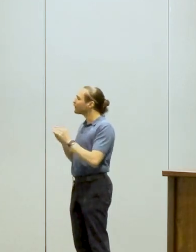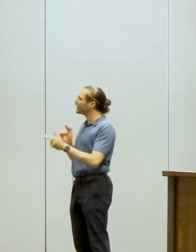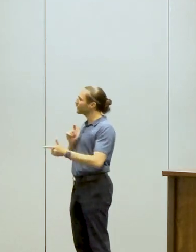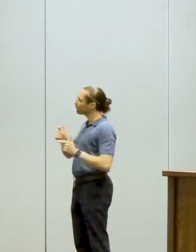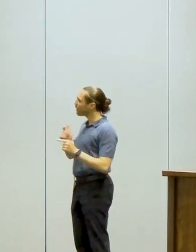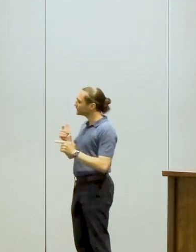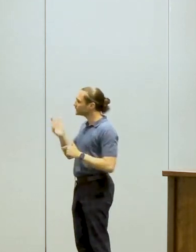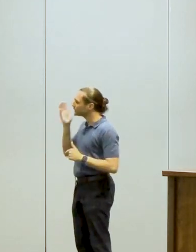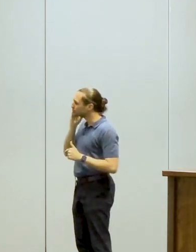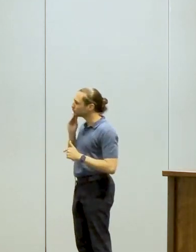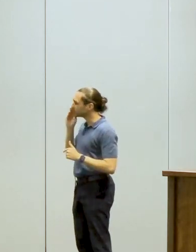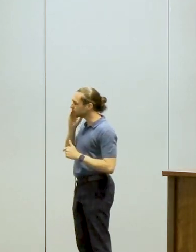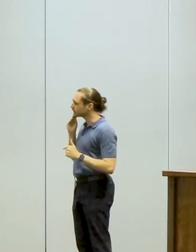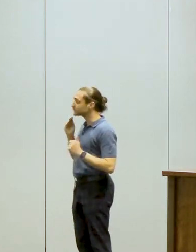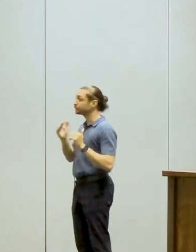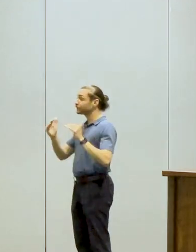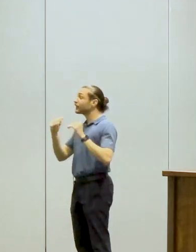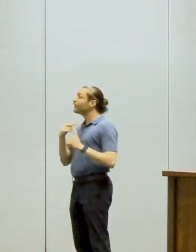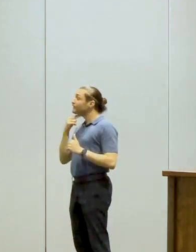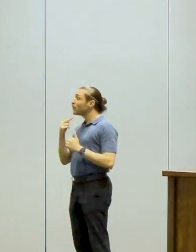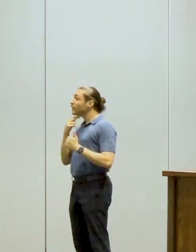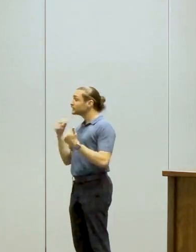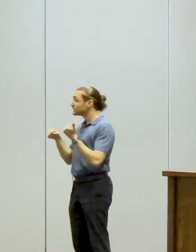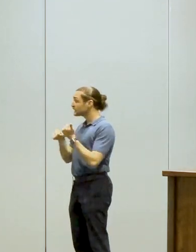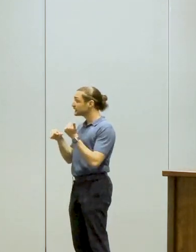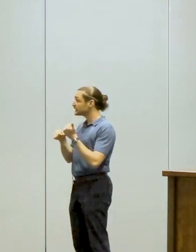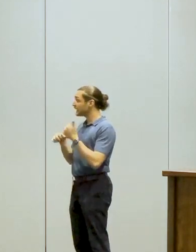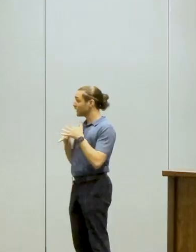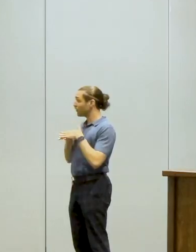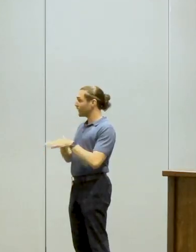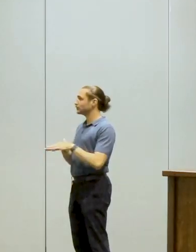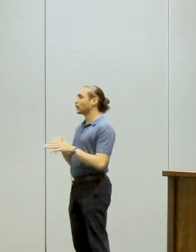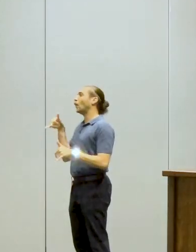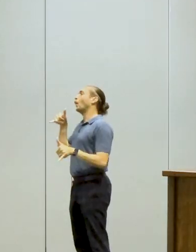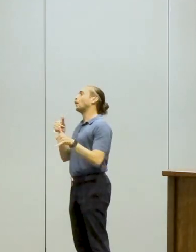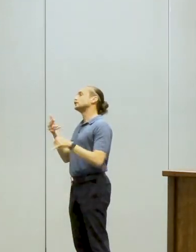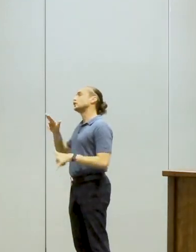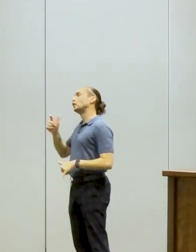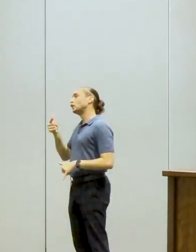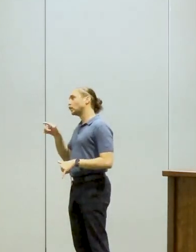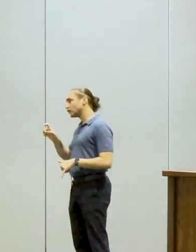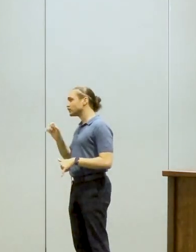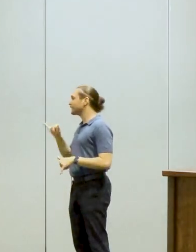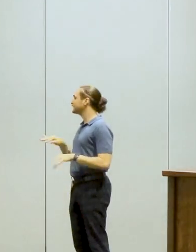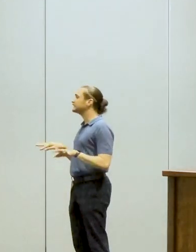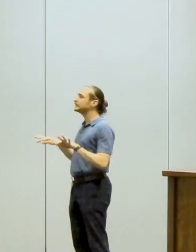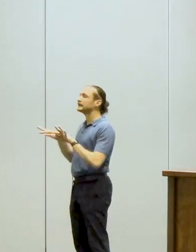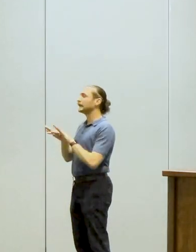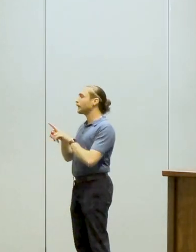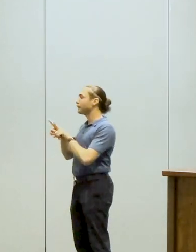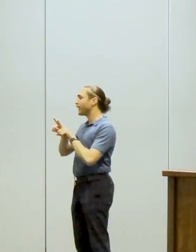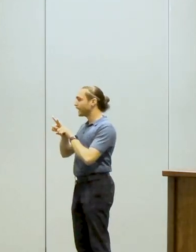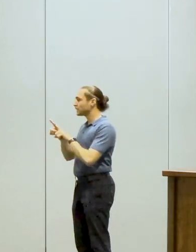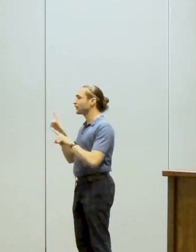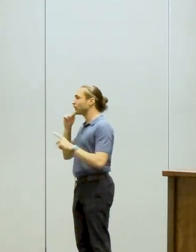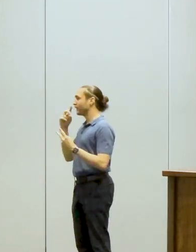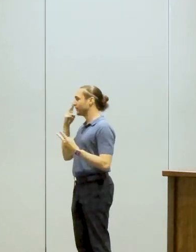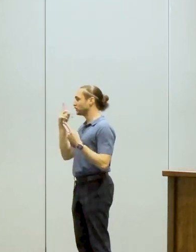assistant integration is also huge. So voice assistants are key companions for the visually impaired. Through well crafted